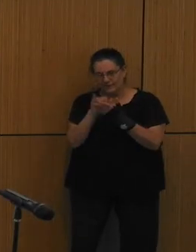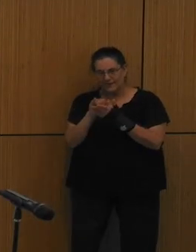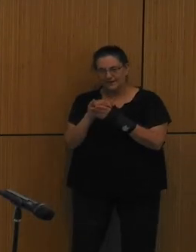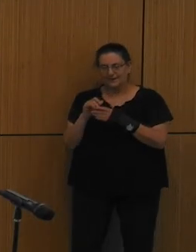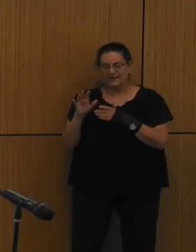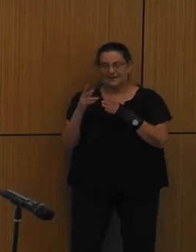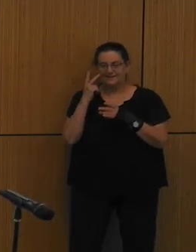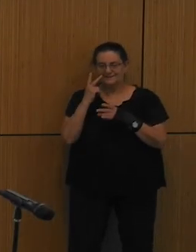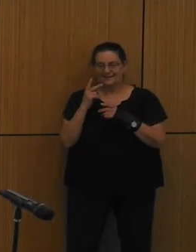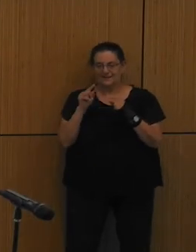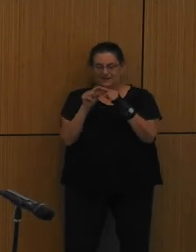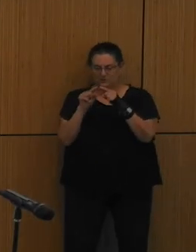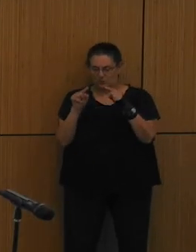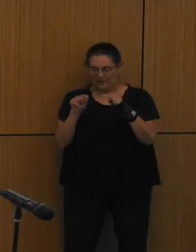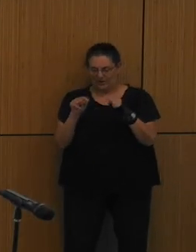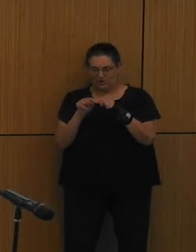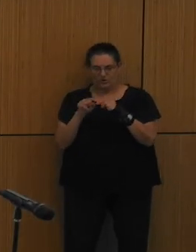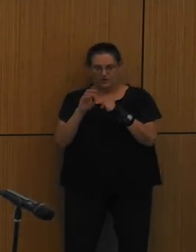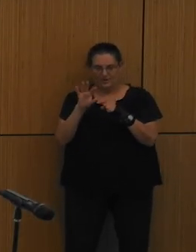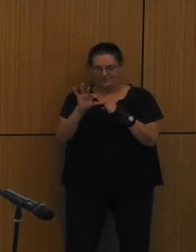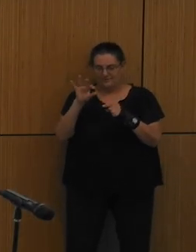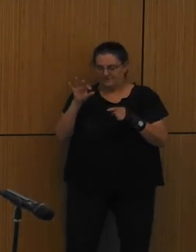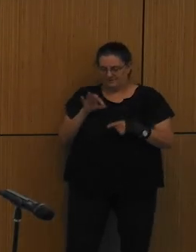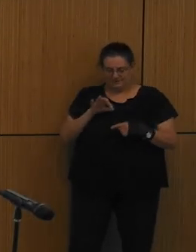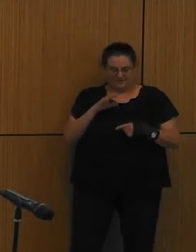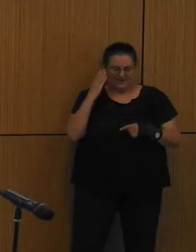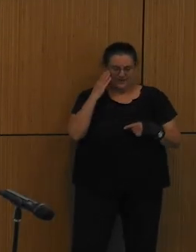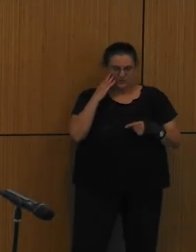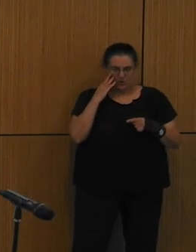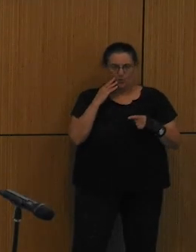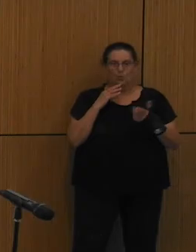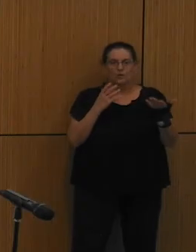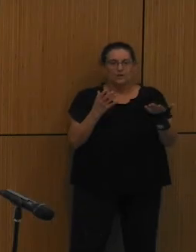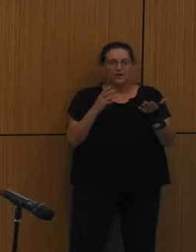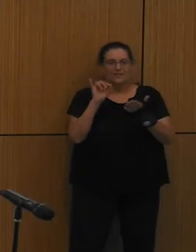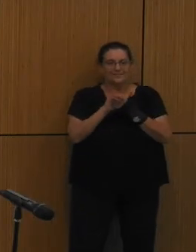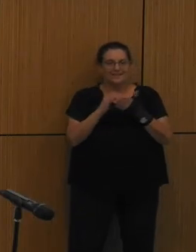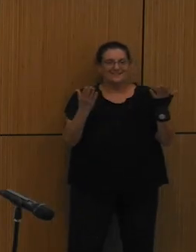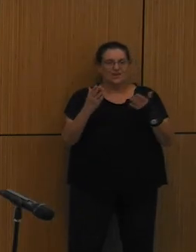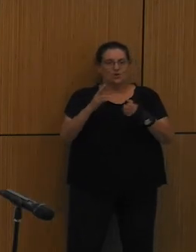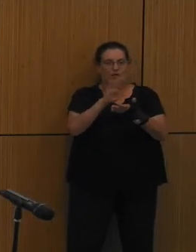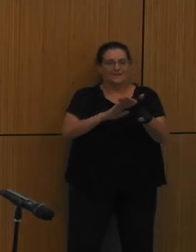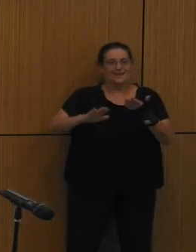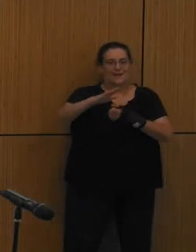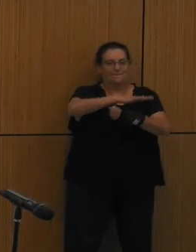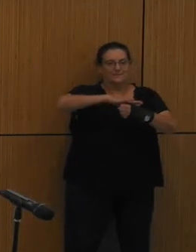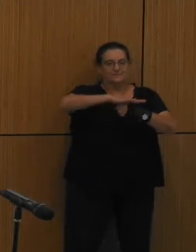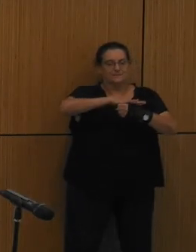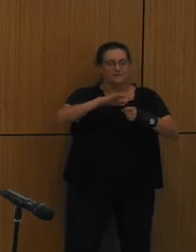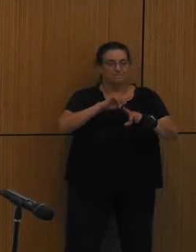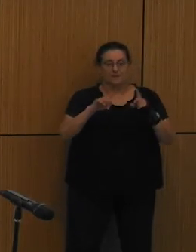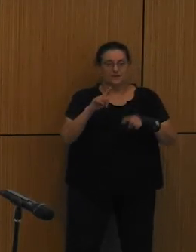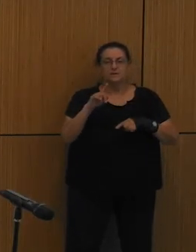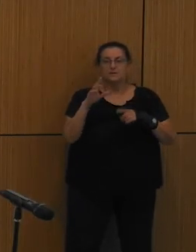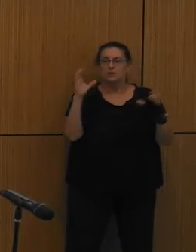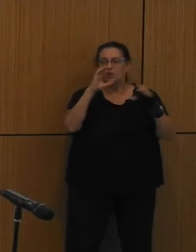that's like a square inch. And I tell you, it's somewhere on campus. You go find it. That's a part per billion. There's some chemicals like you might be hearing